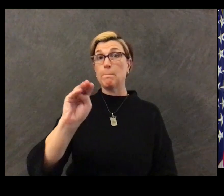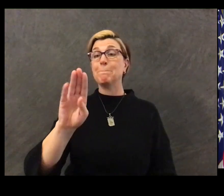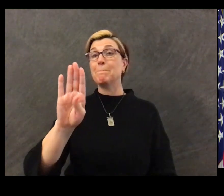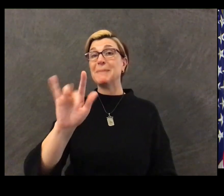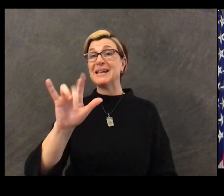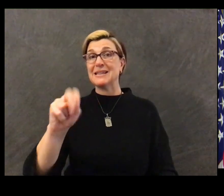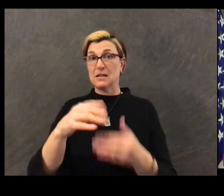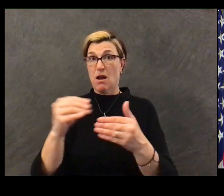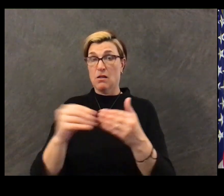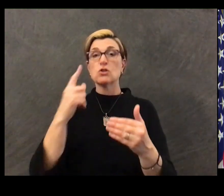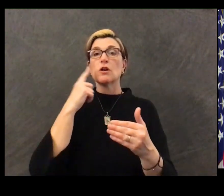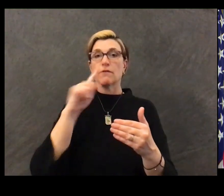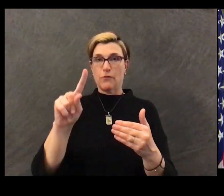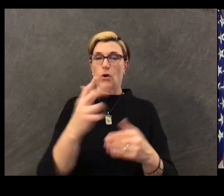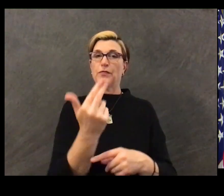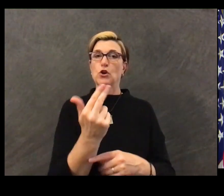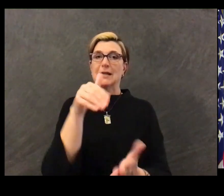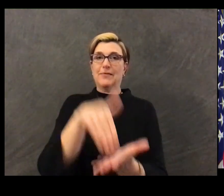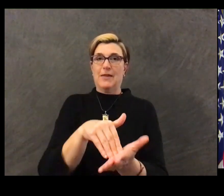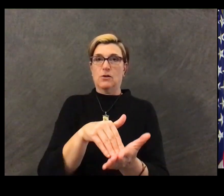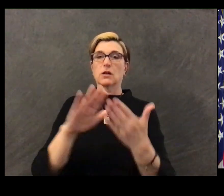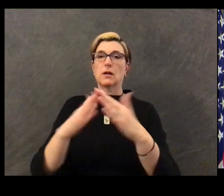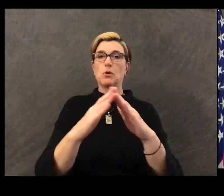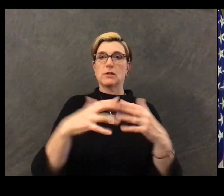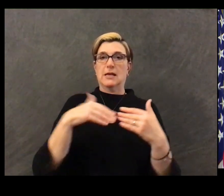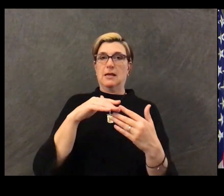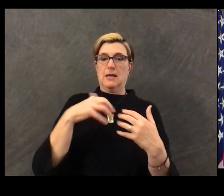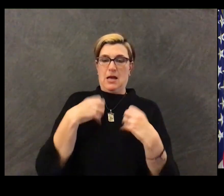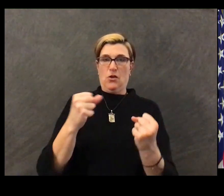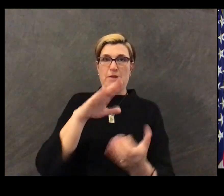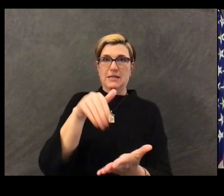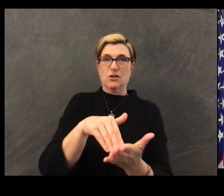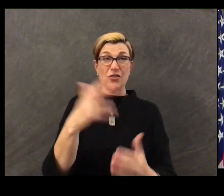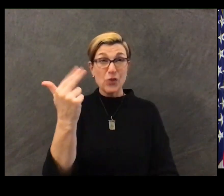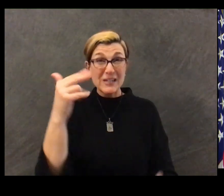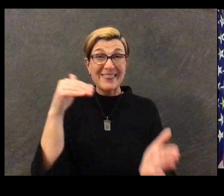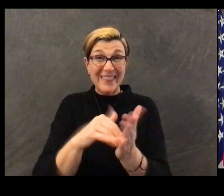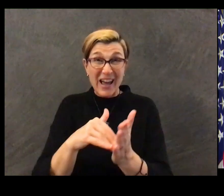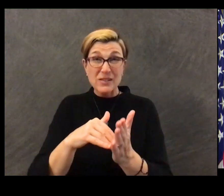13,000 community health care centers think of that 13,000 to increase testing